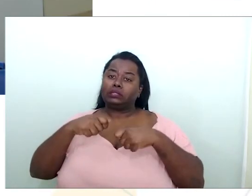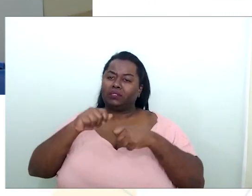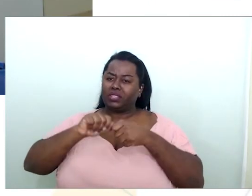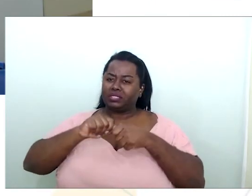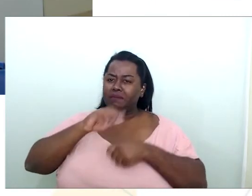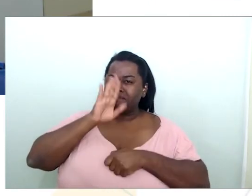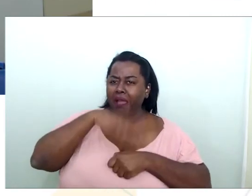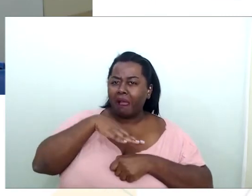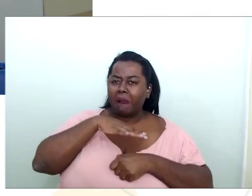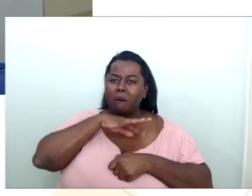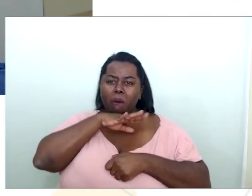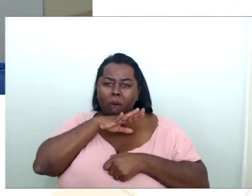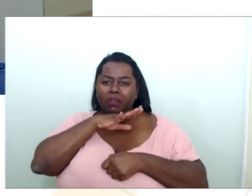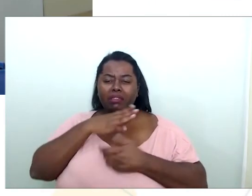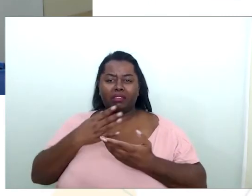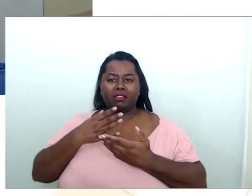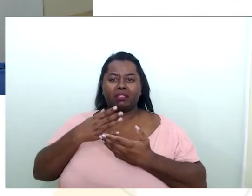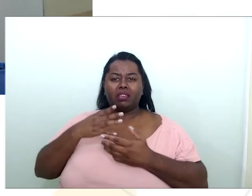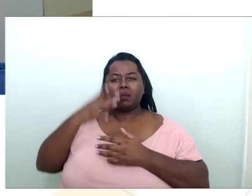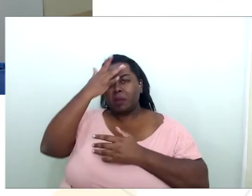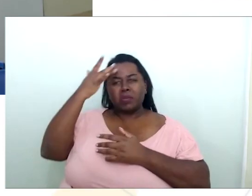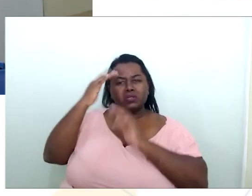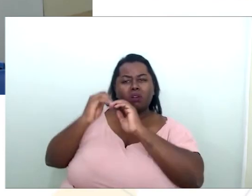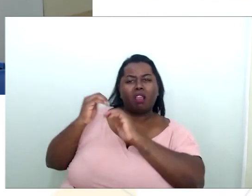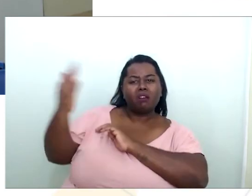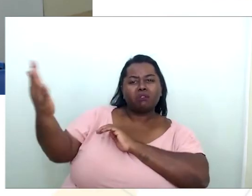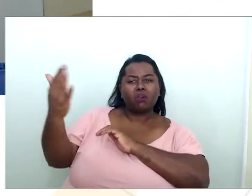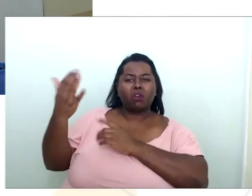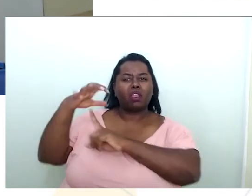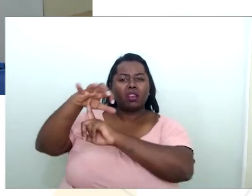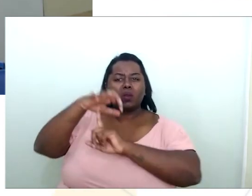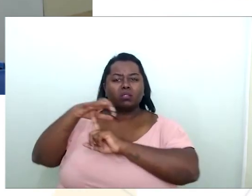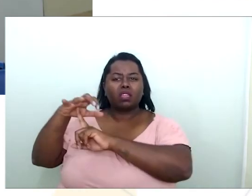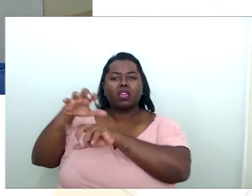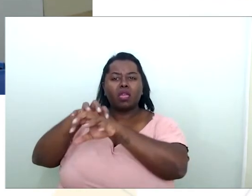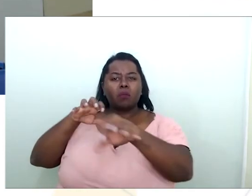poorly that the guy out there in the remote village and they the only thing